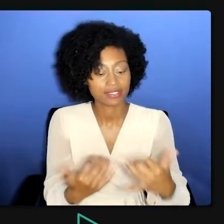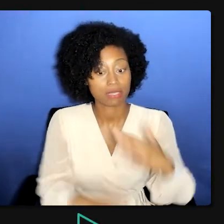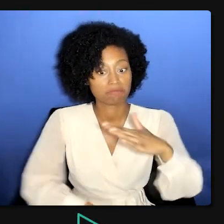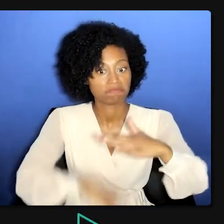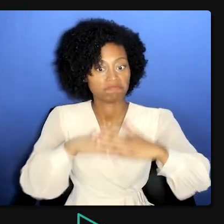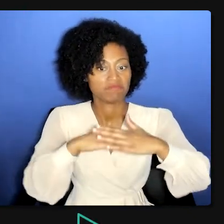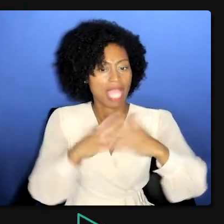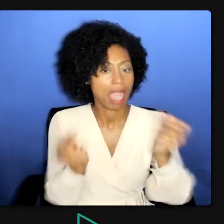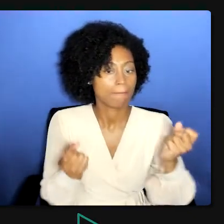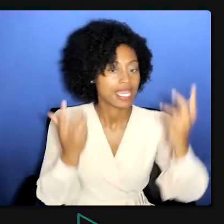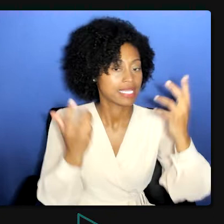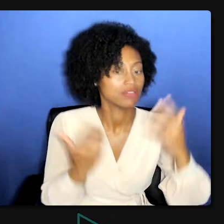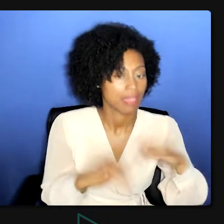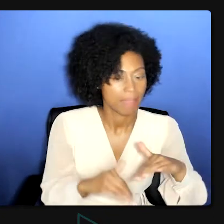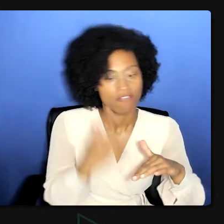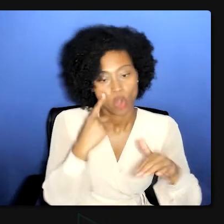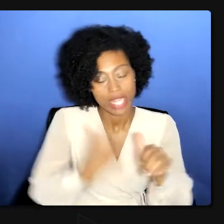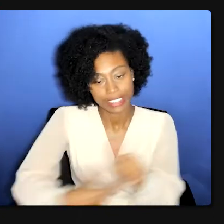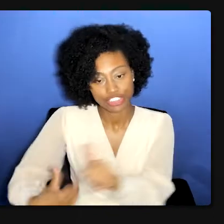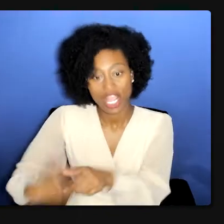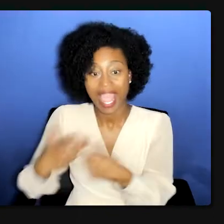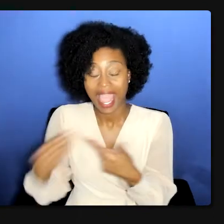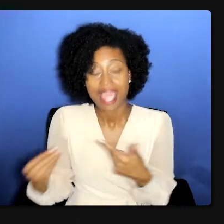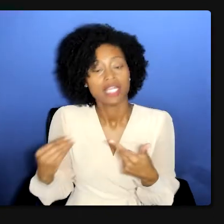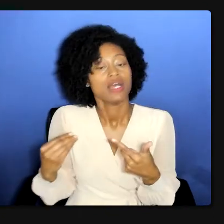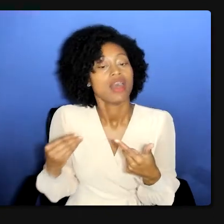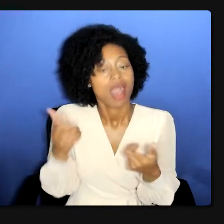And how we then internalize those results and act on them.